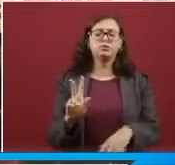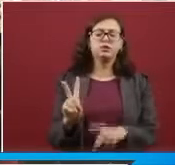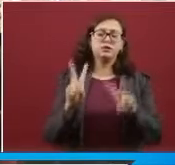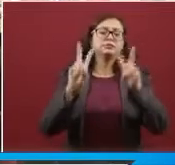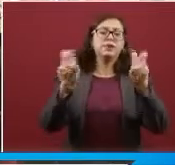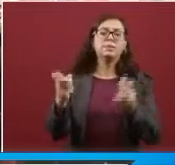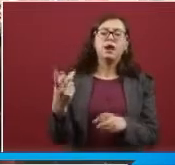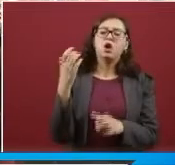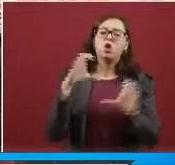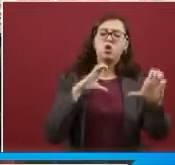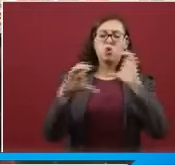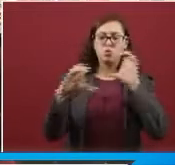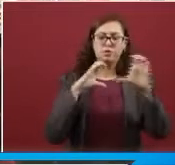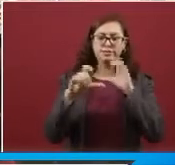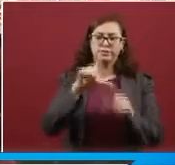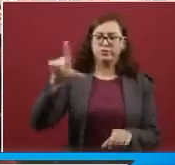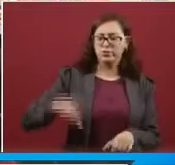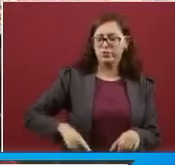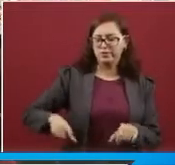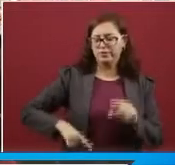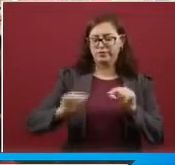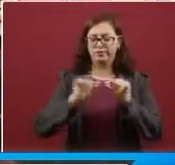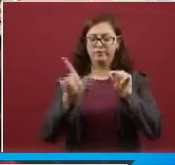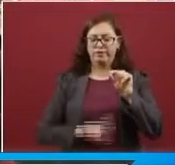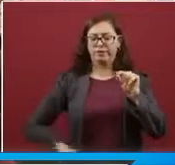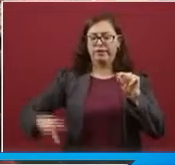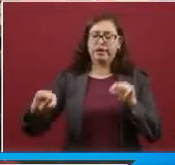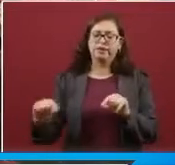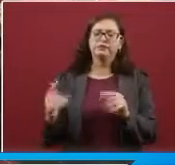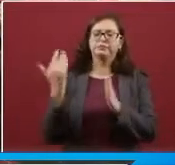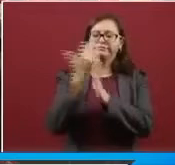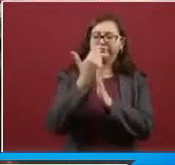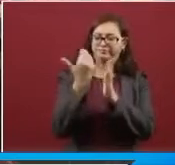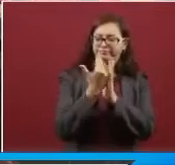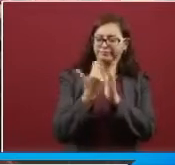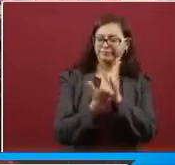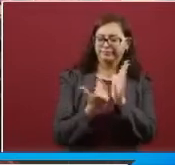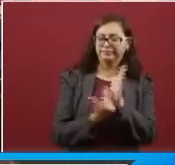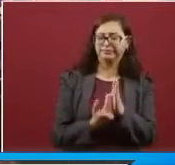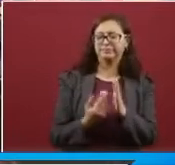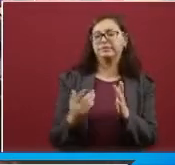is the exercise of the morning conferences that the President gives every day from 7 in the morning